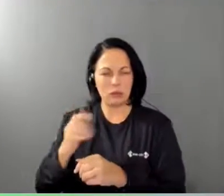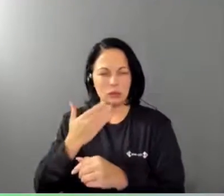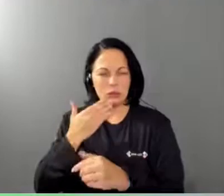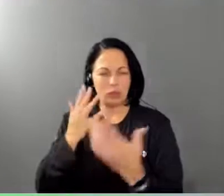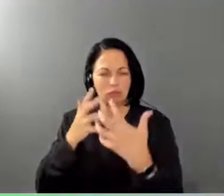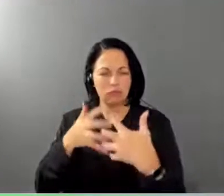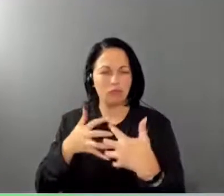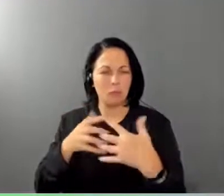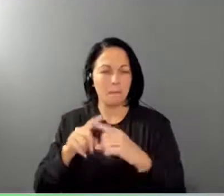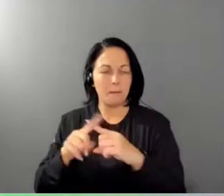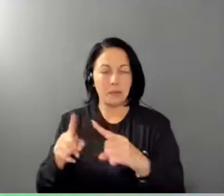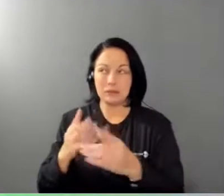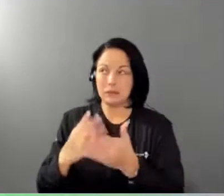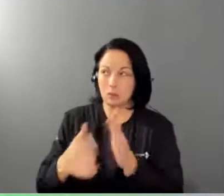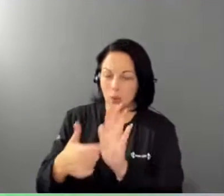started to approach them we thought fundamentals might be